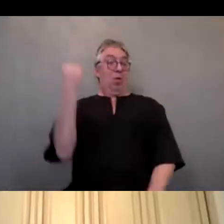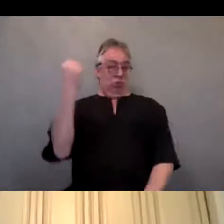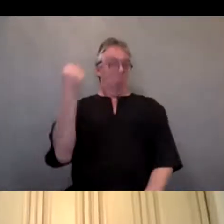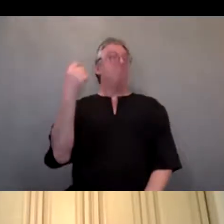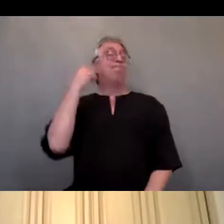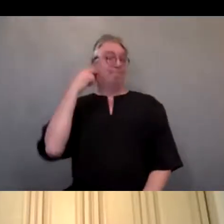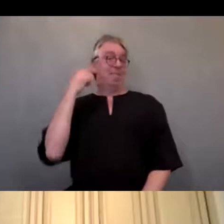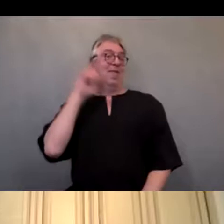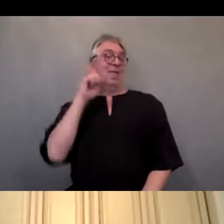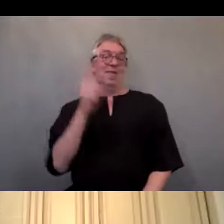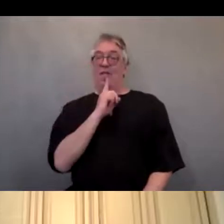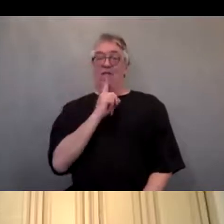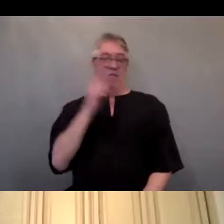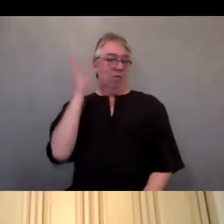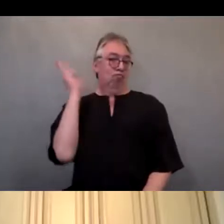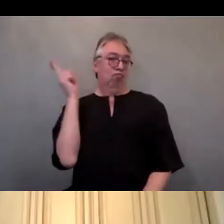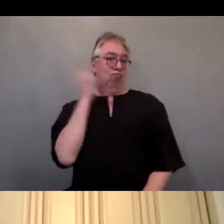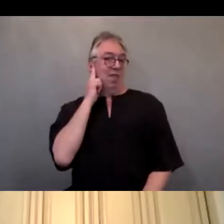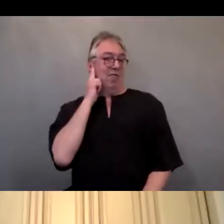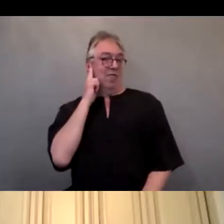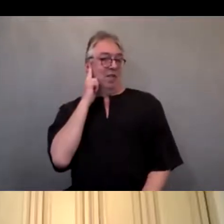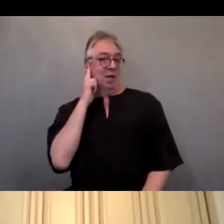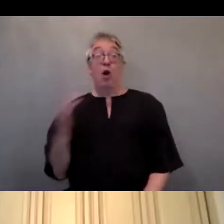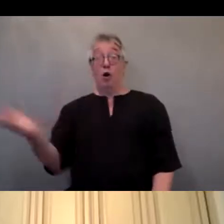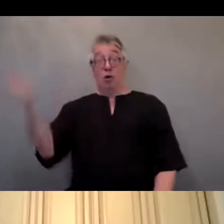profoundly deaf on one side. But at that time cochlear implants